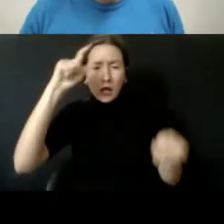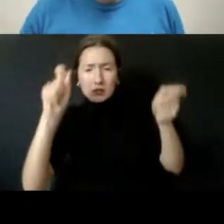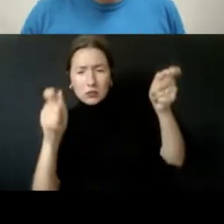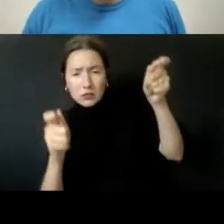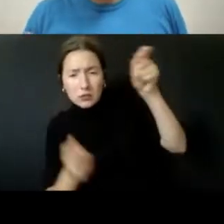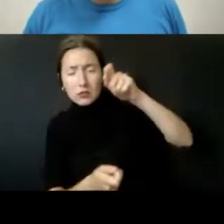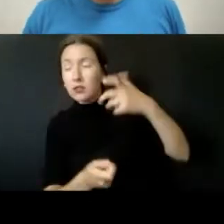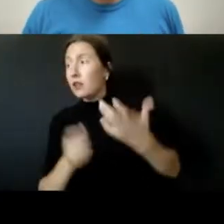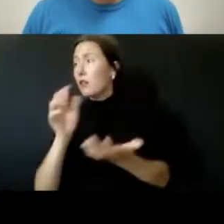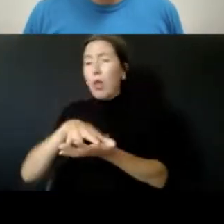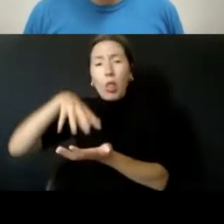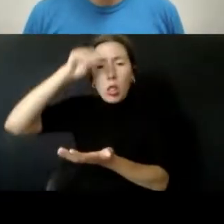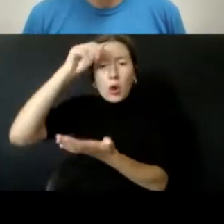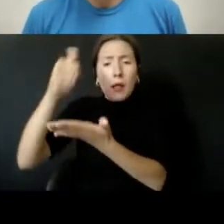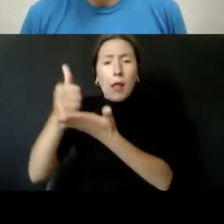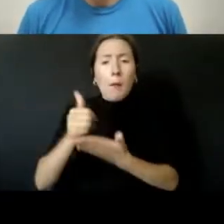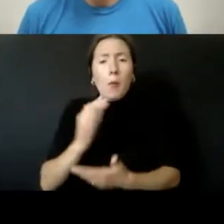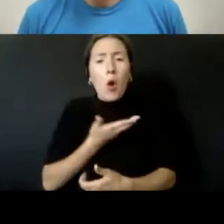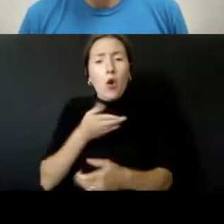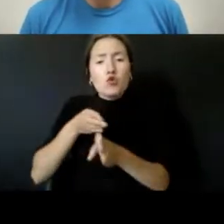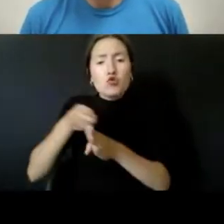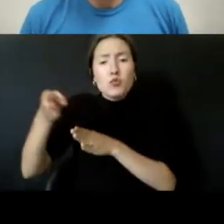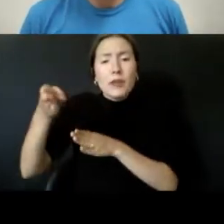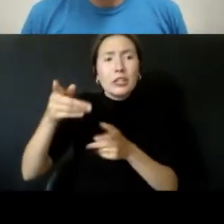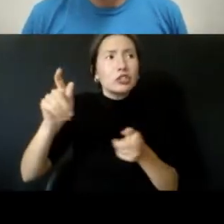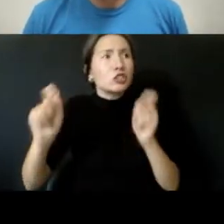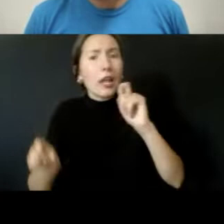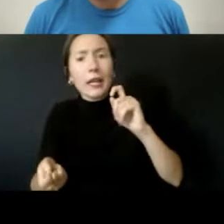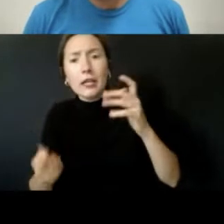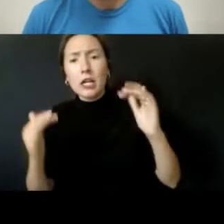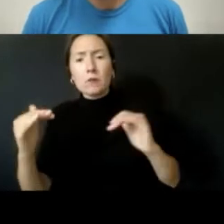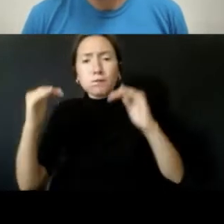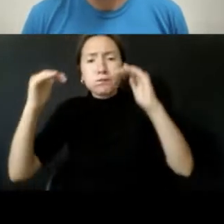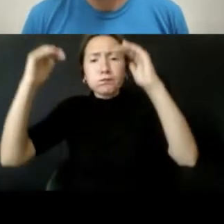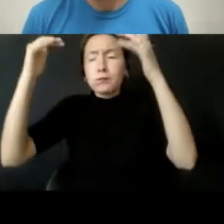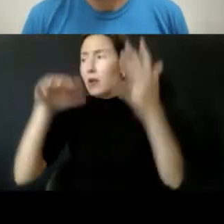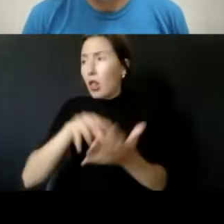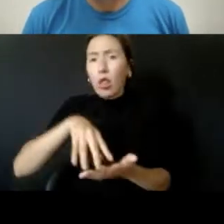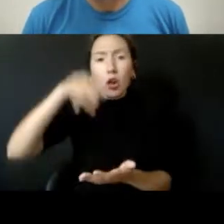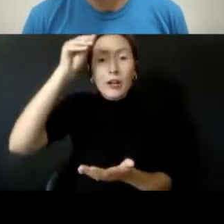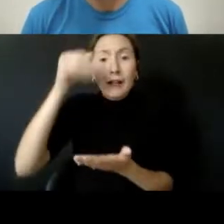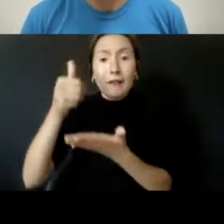and go in different directions it allows us to help people and i think that's mainly why most